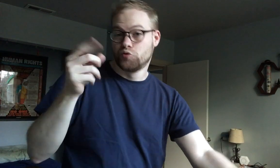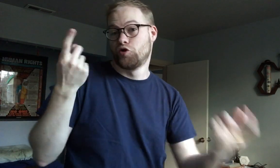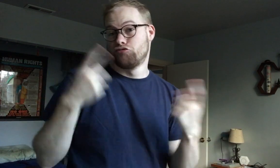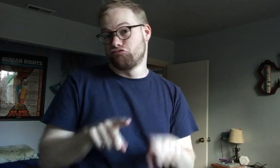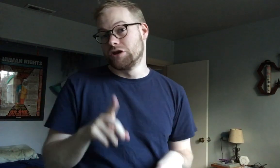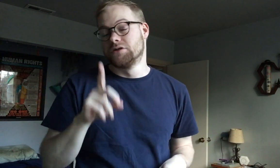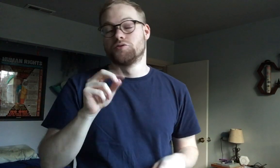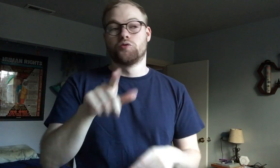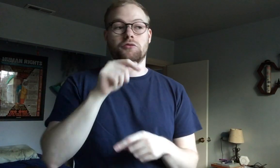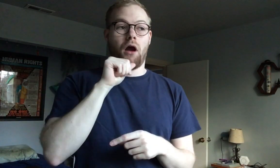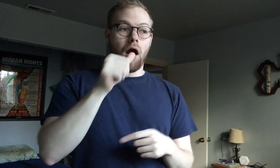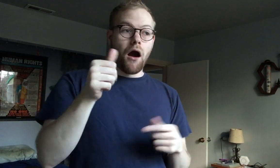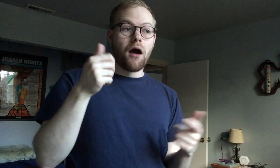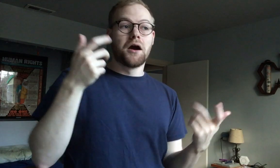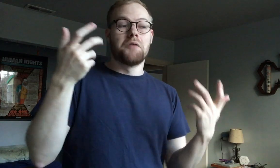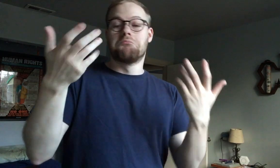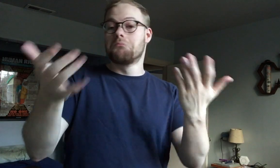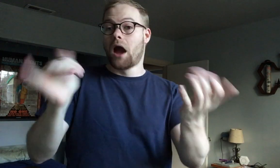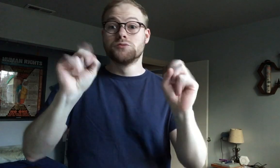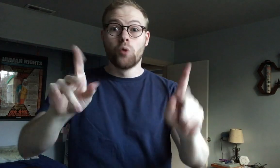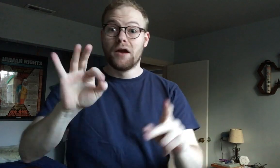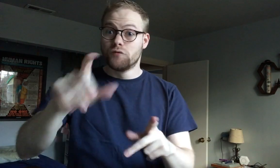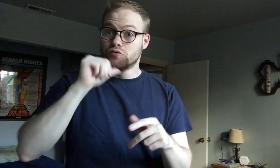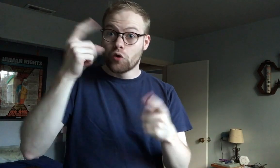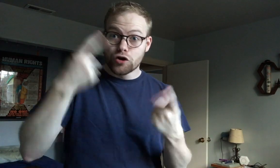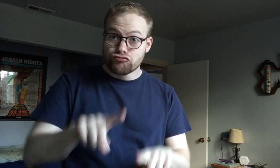Do you agree? Do you not? It’s okay if you don’t agree.